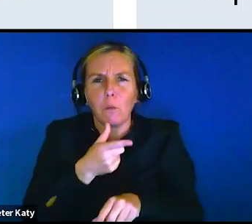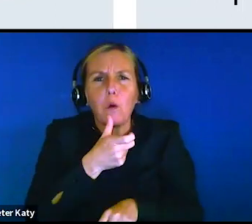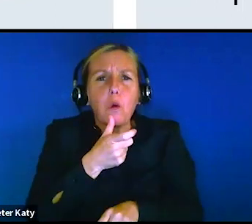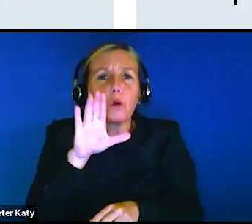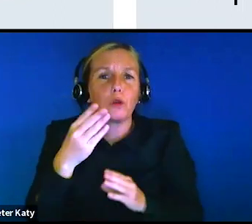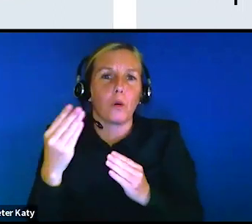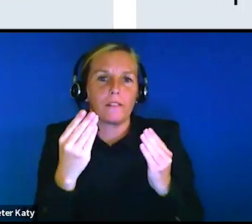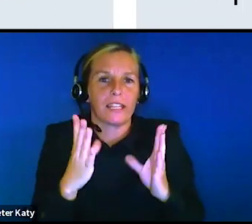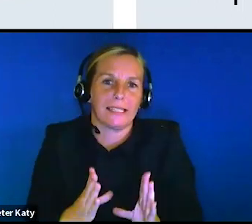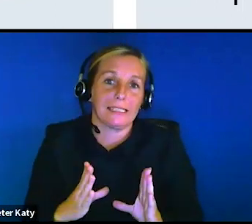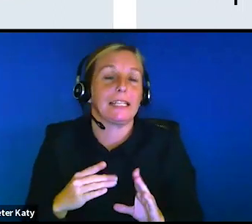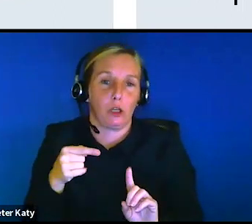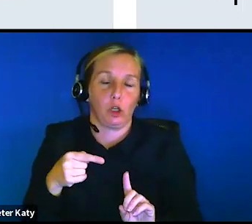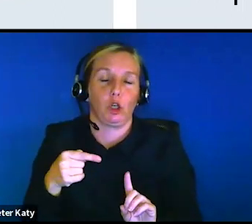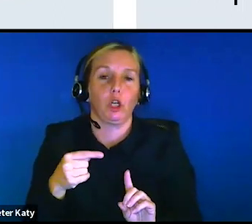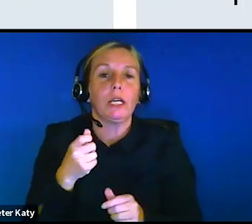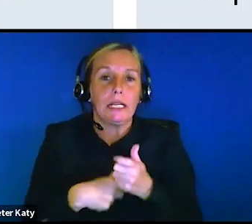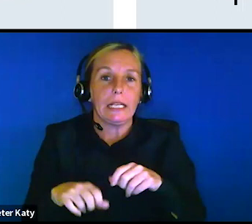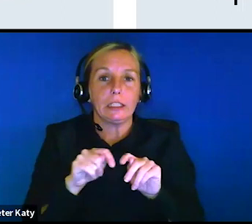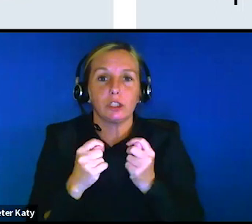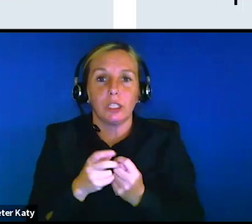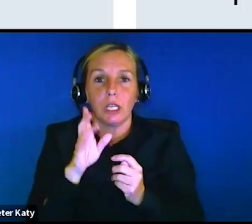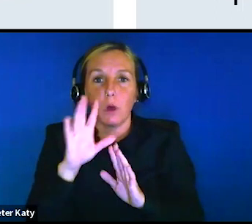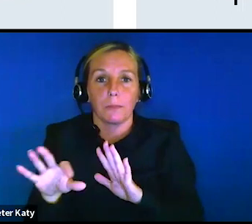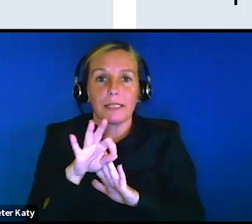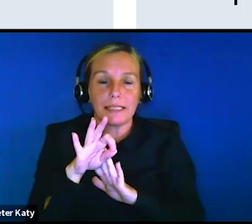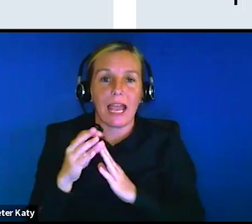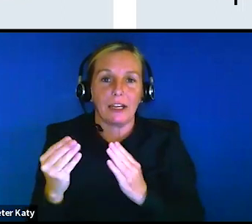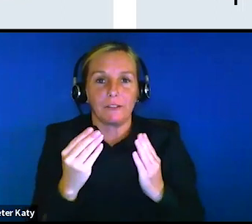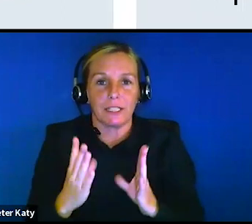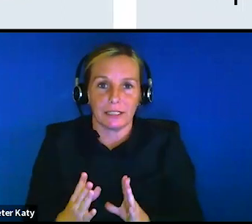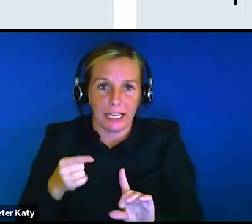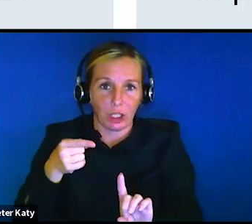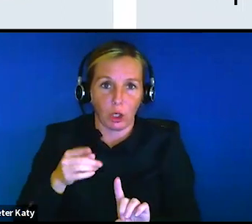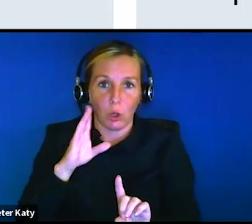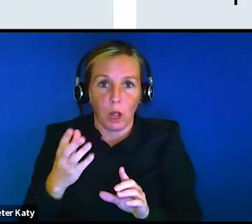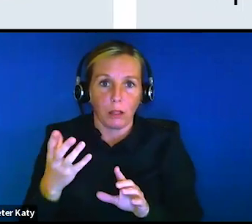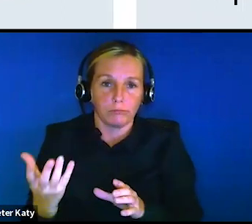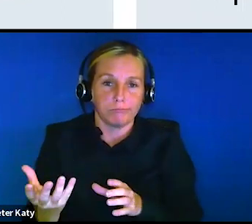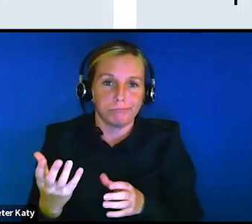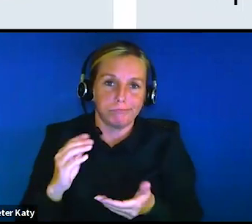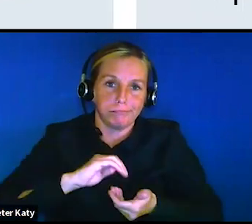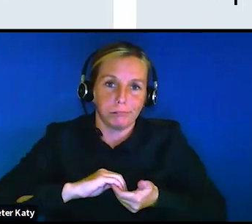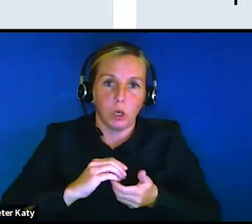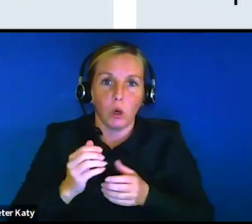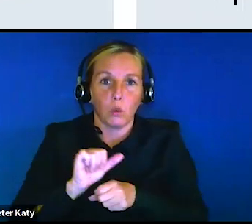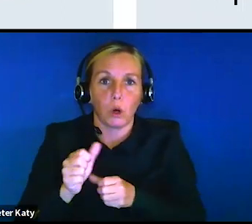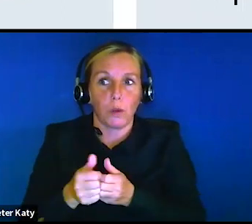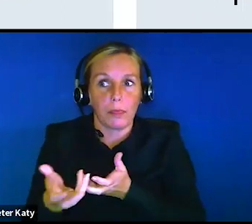so each team will be assigned a facilitator that will work with them, a T.A. facilitator, that will work with them through the entire process